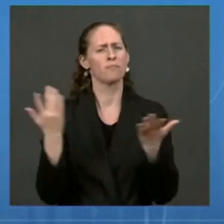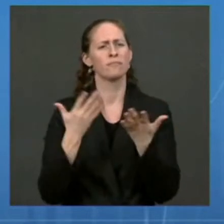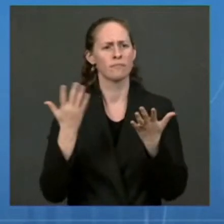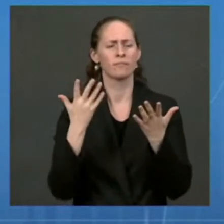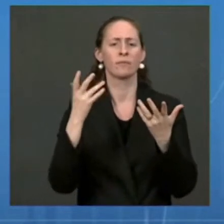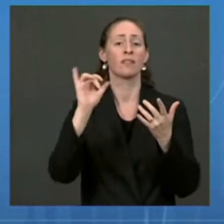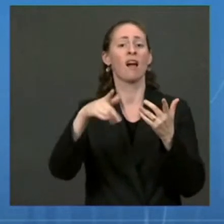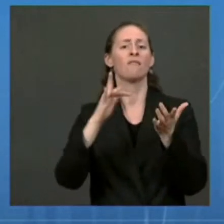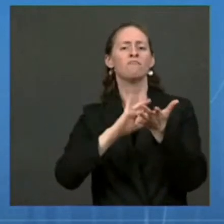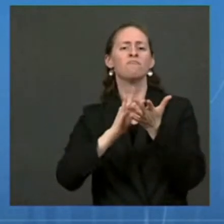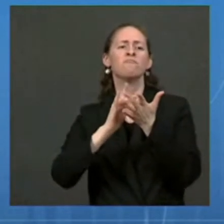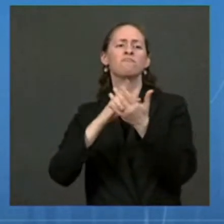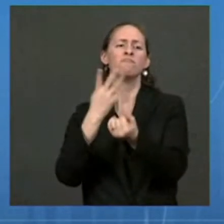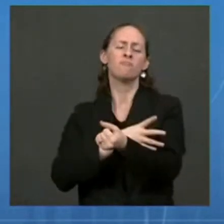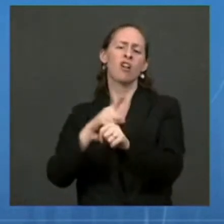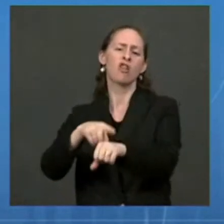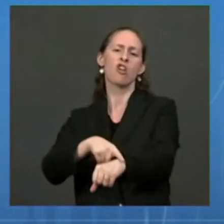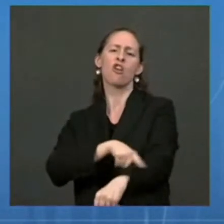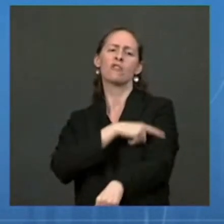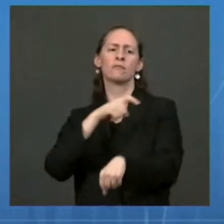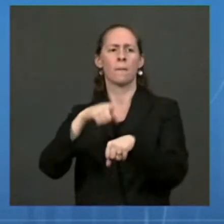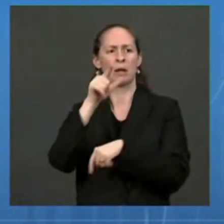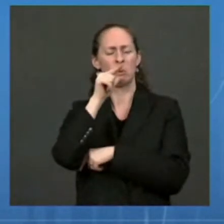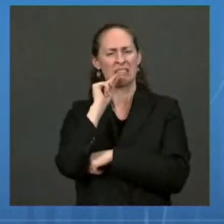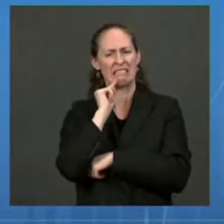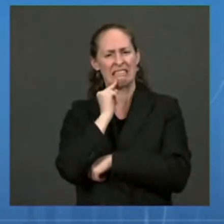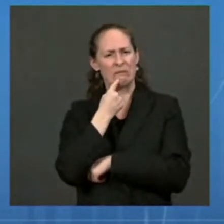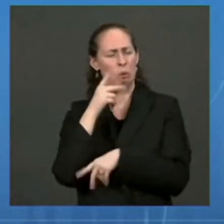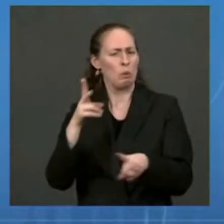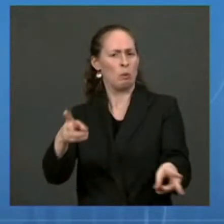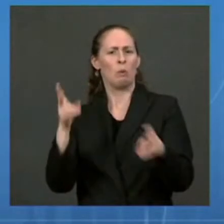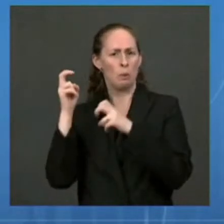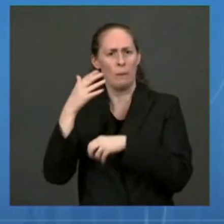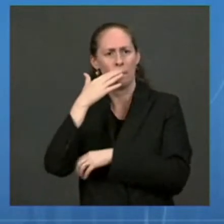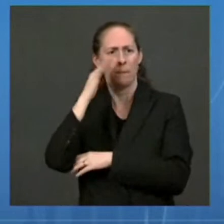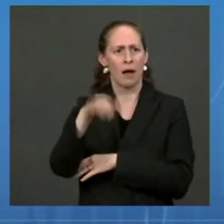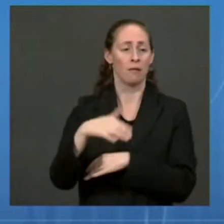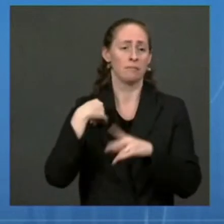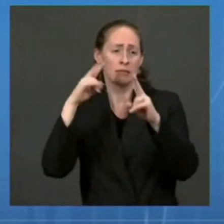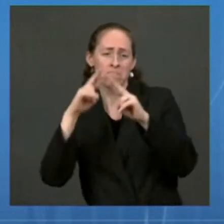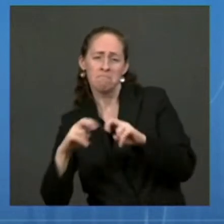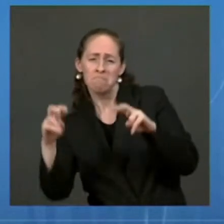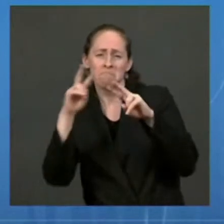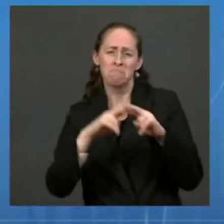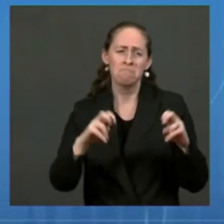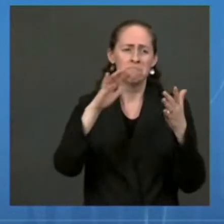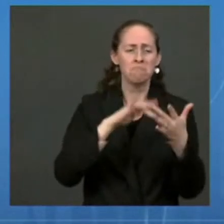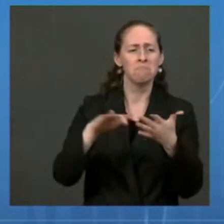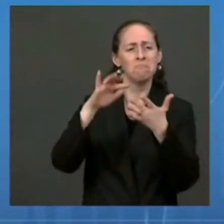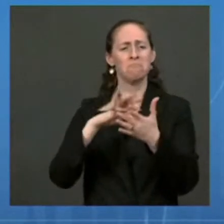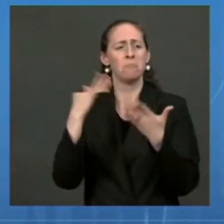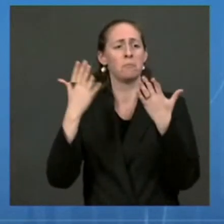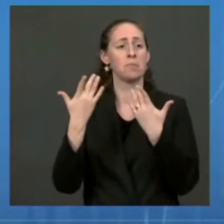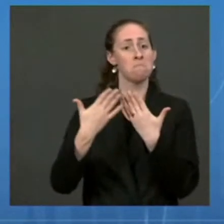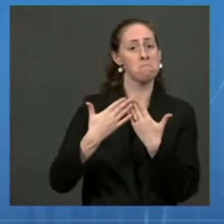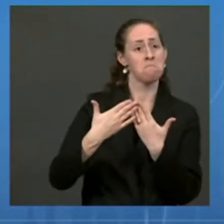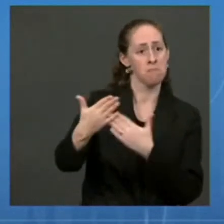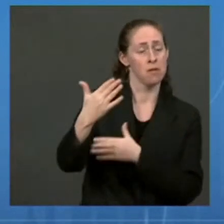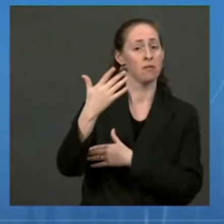THIS IS AN INITIATIVE THAT